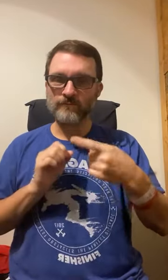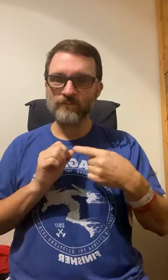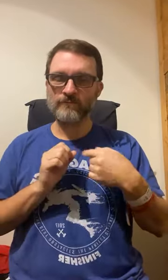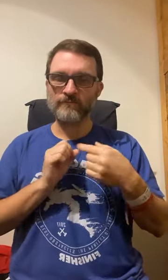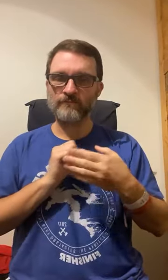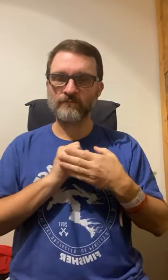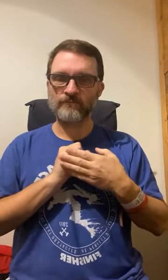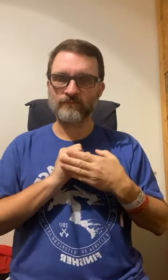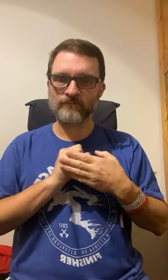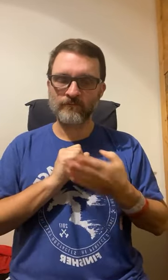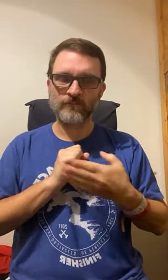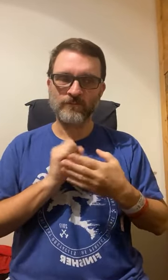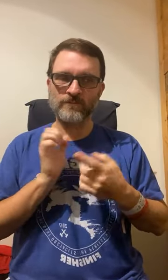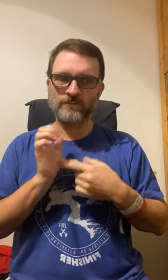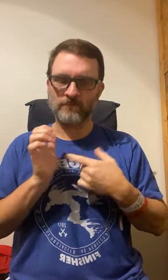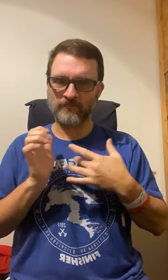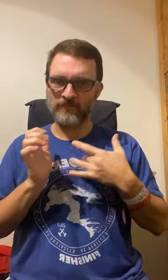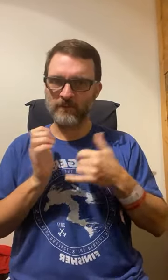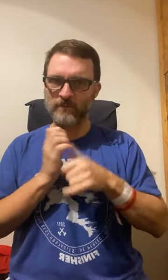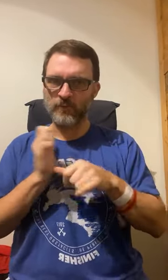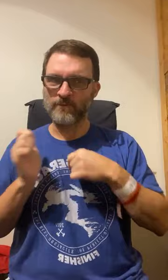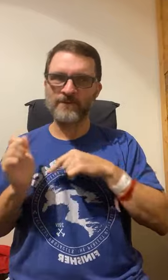Every time whenever I felt I was farting. Sometimes I felt like I might have a bowel movement.